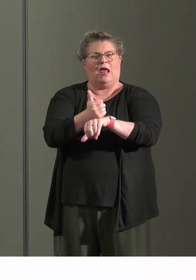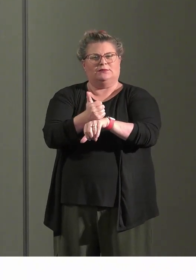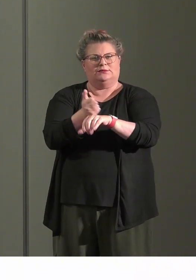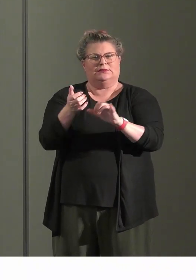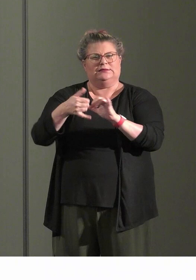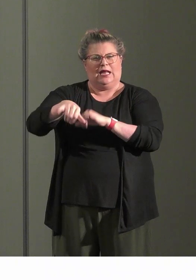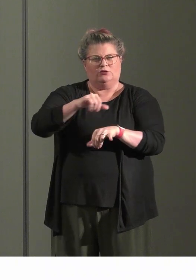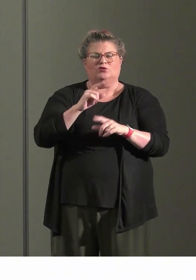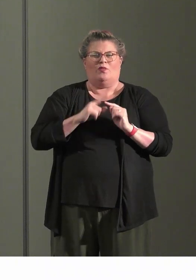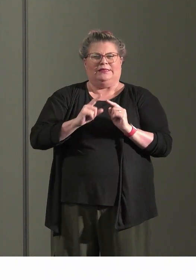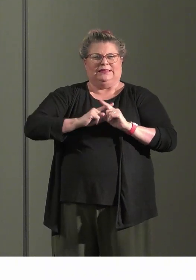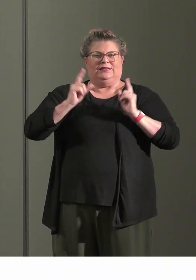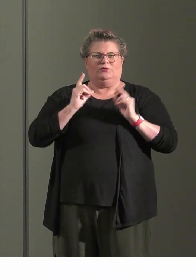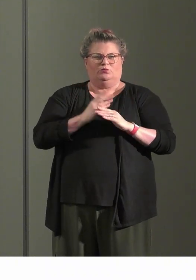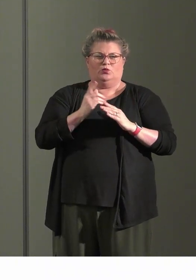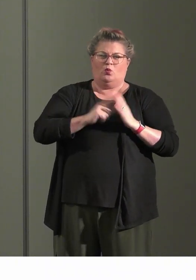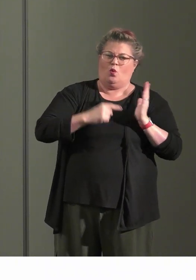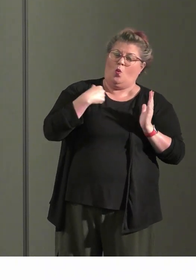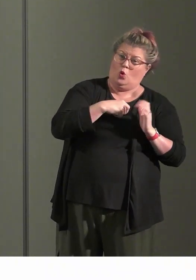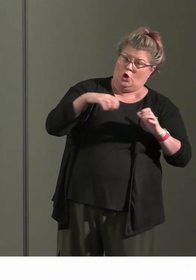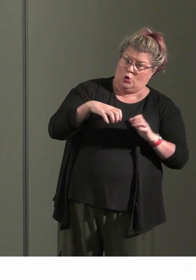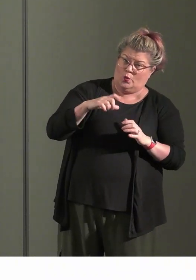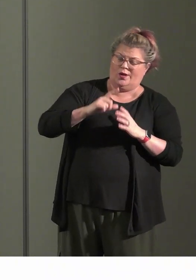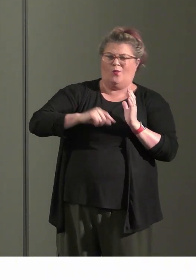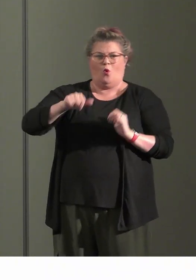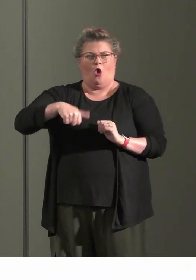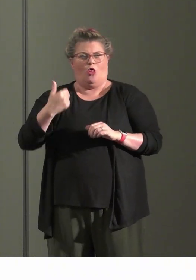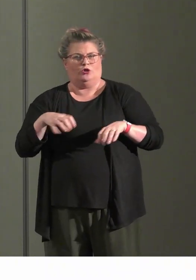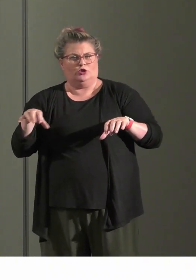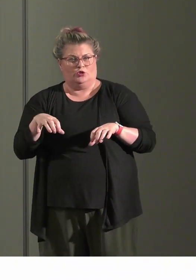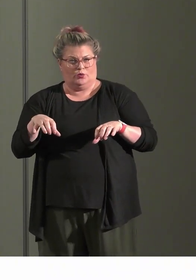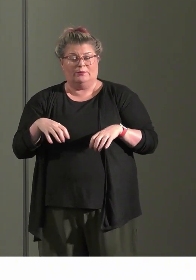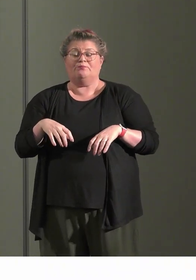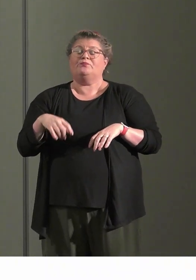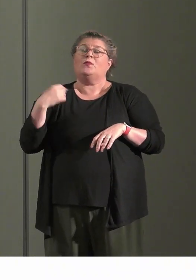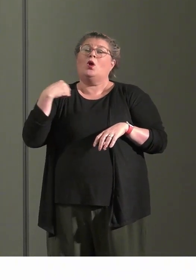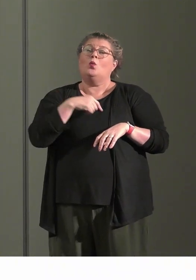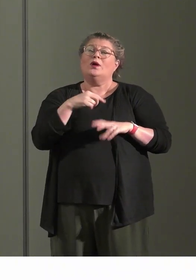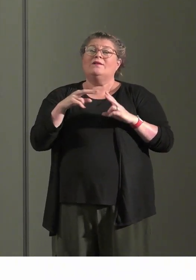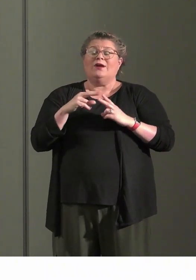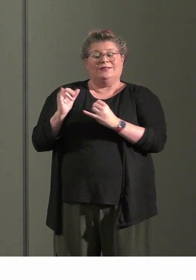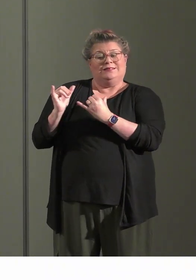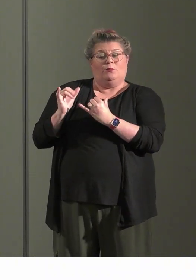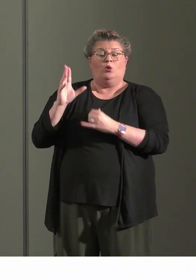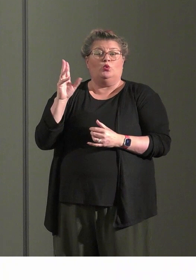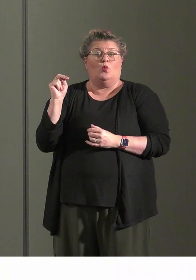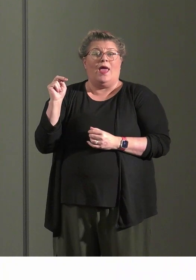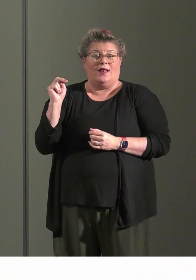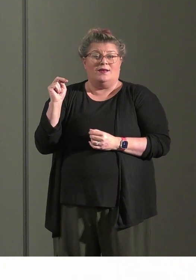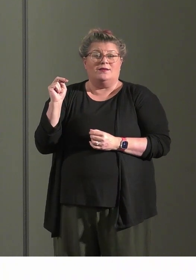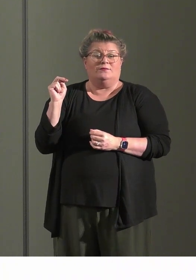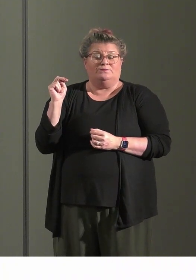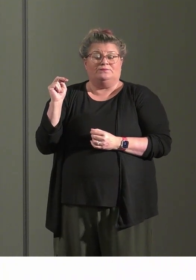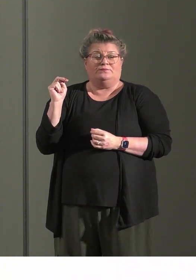between what we are doing and others are doing. Where we are similar to the UN convention and